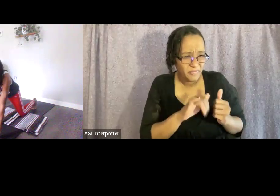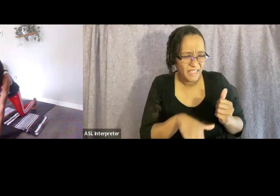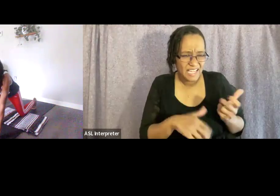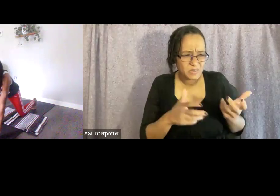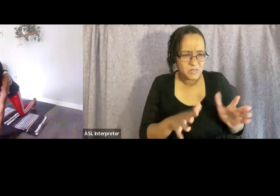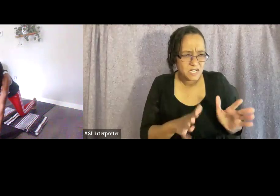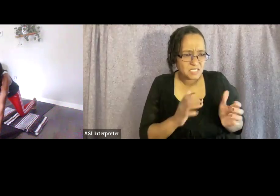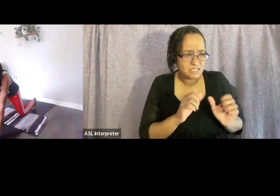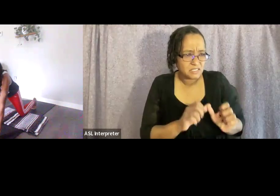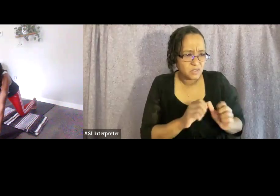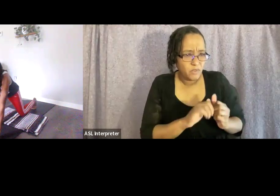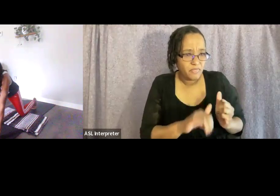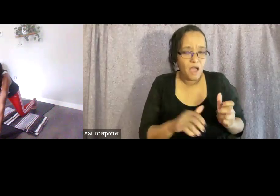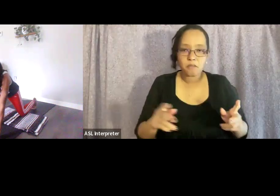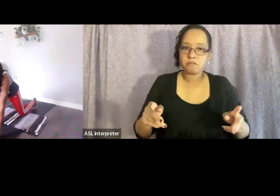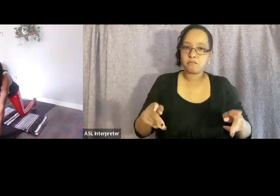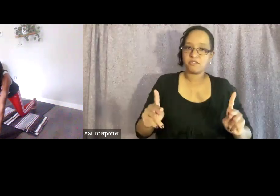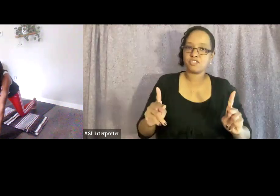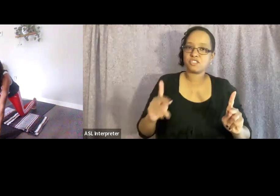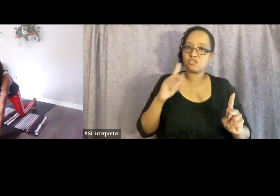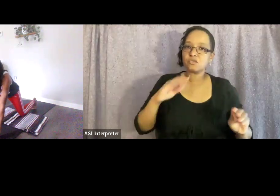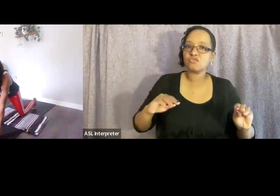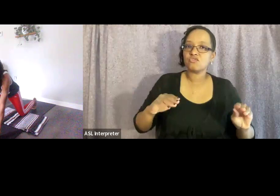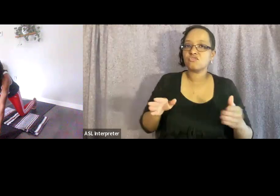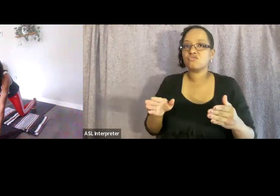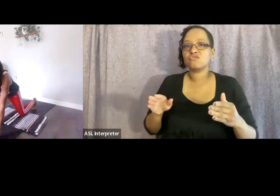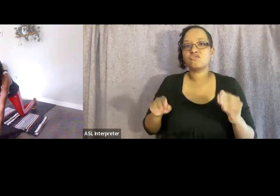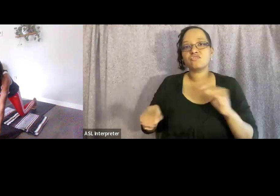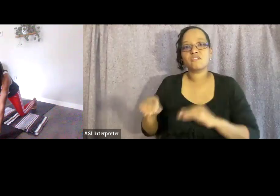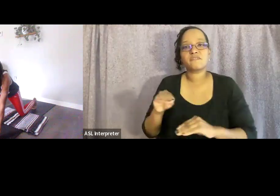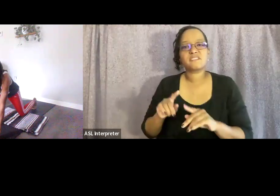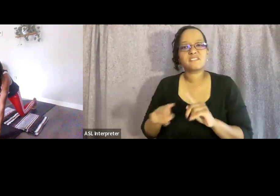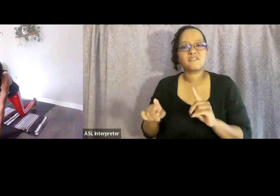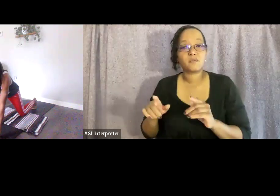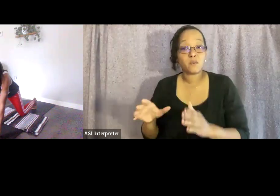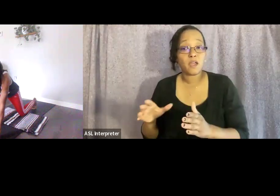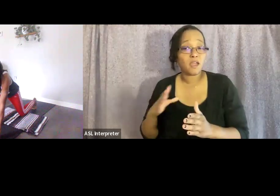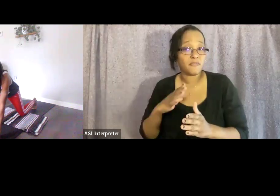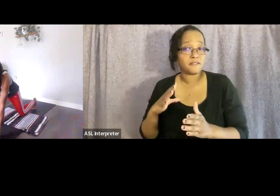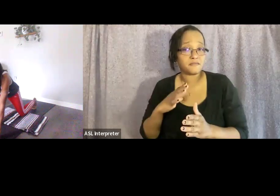Let's take one more breath, wherever you are.